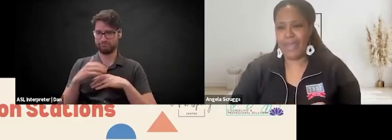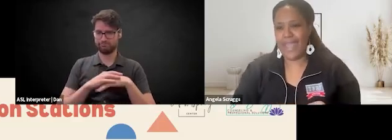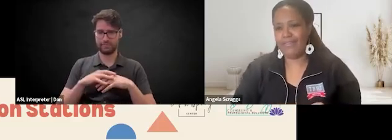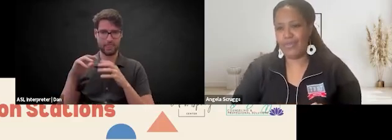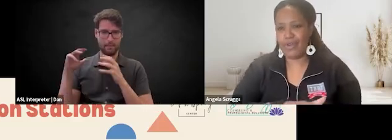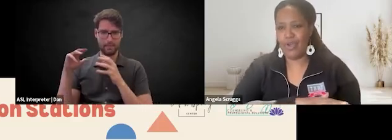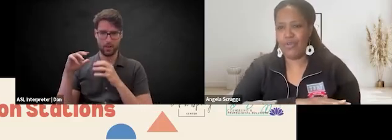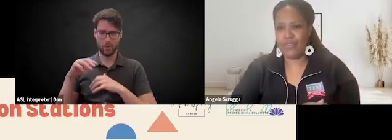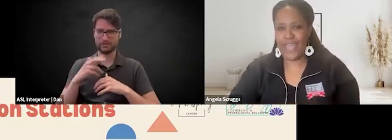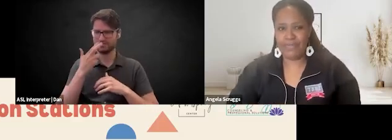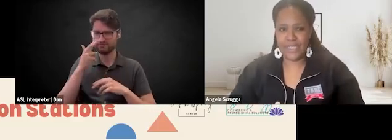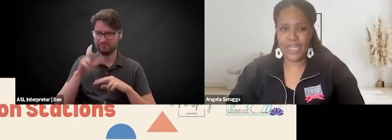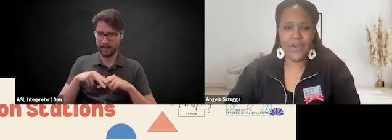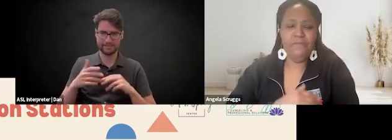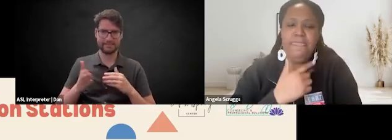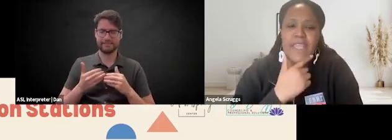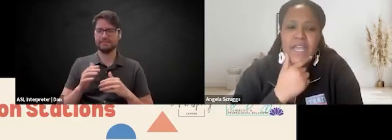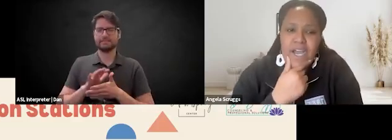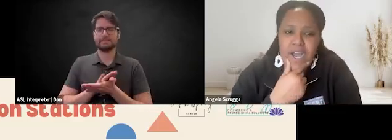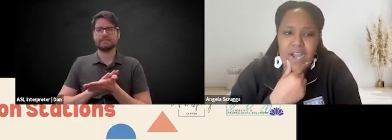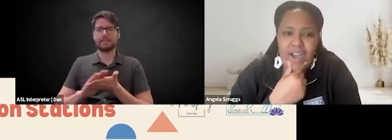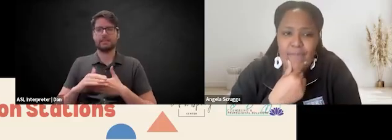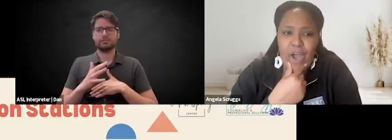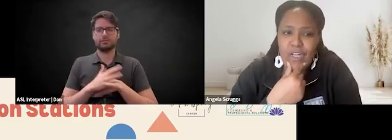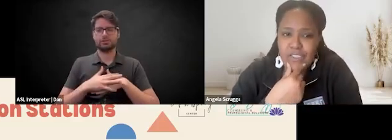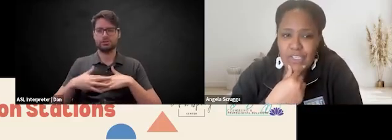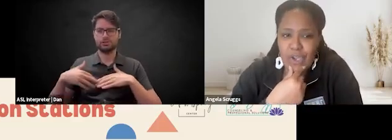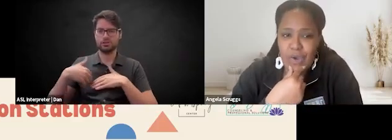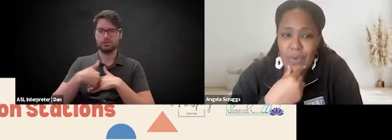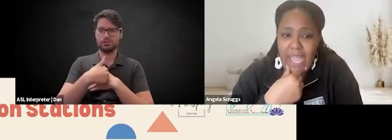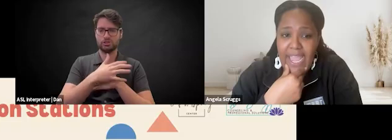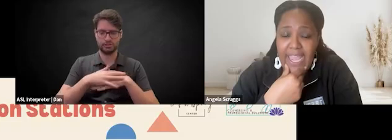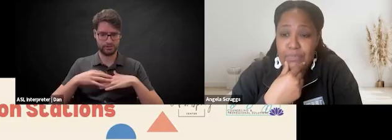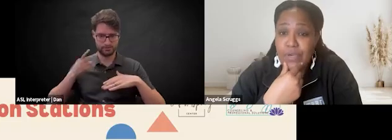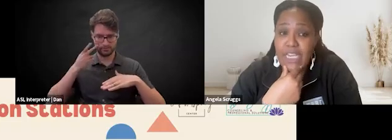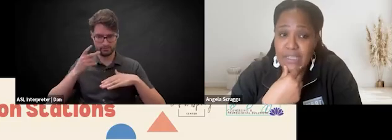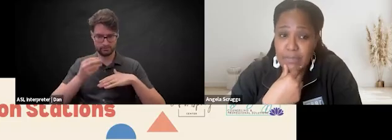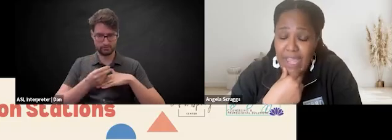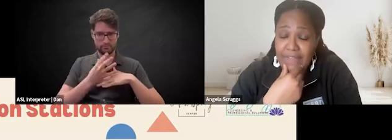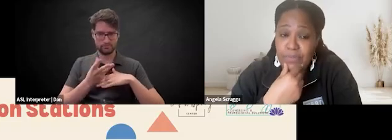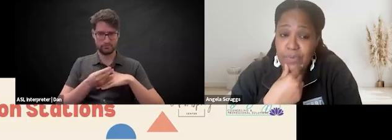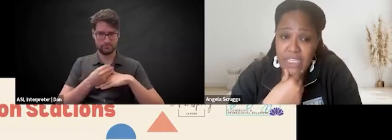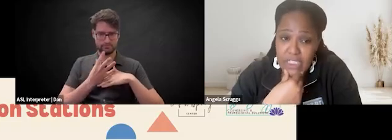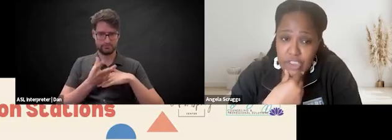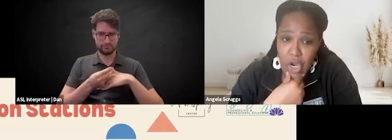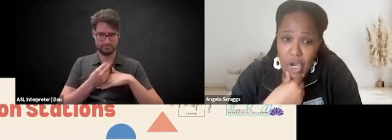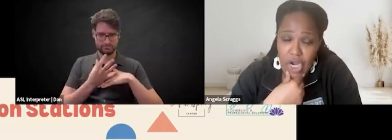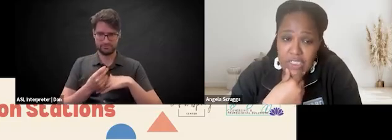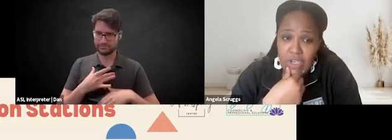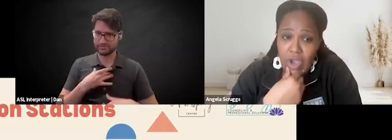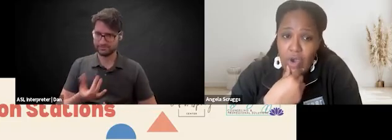to just go back and forth over that pillow. Um... also a breathe-- having breathing jars,